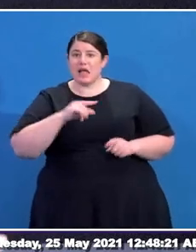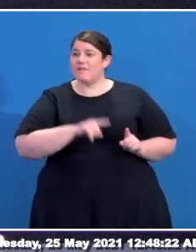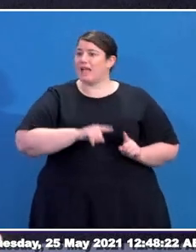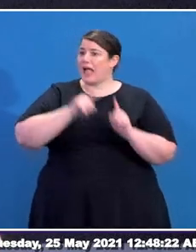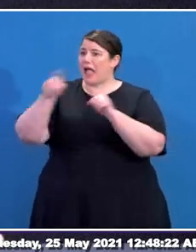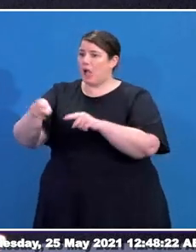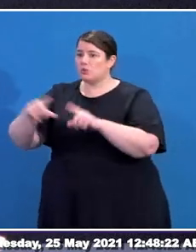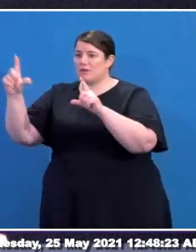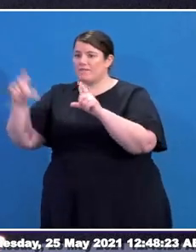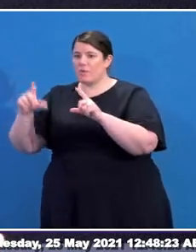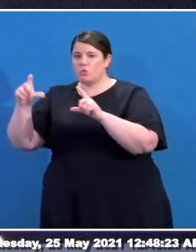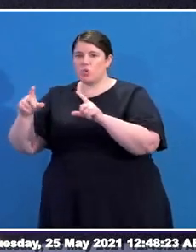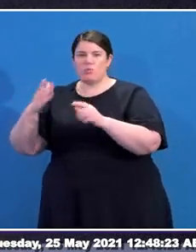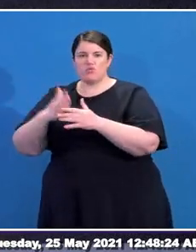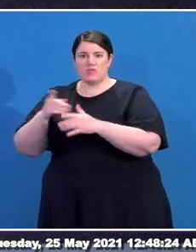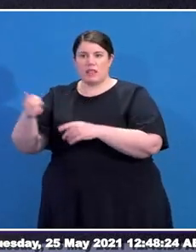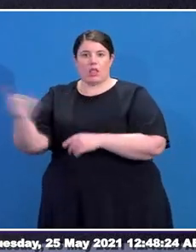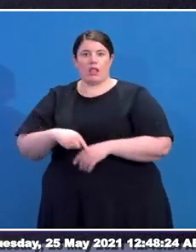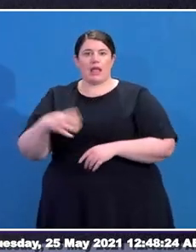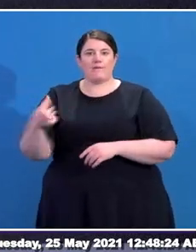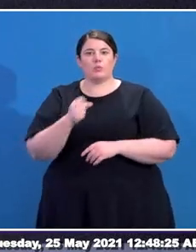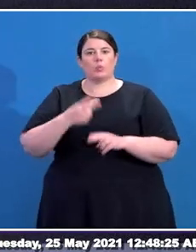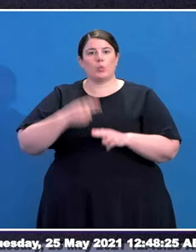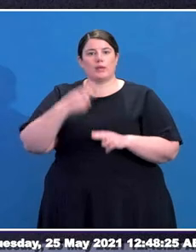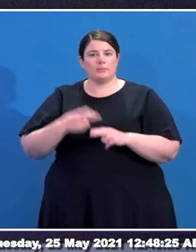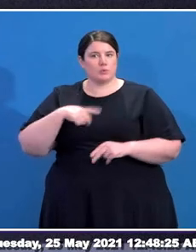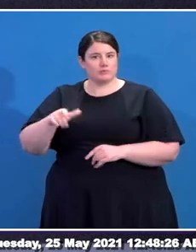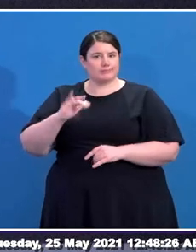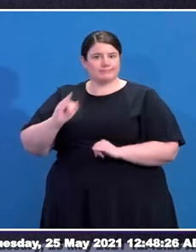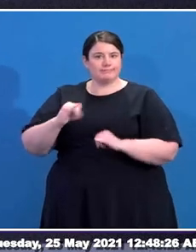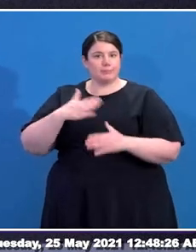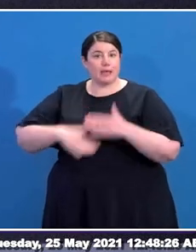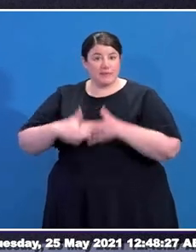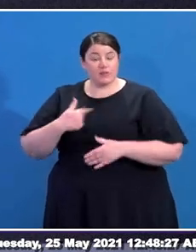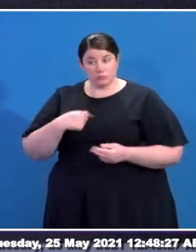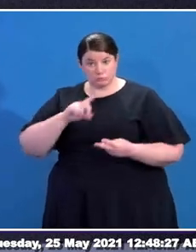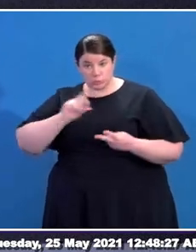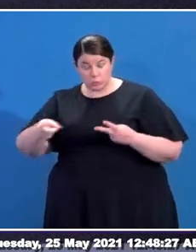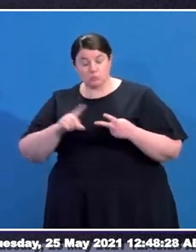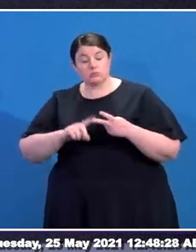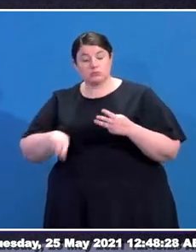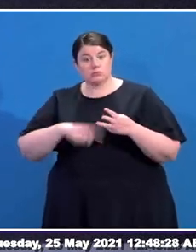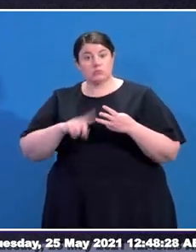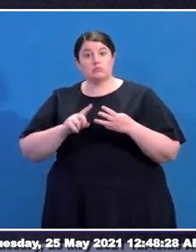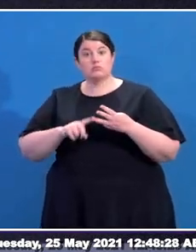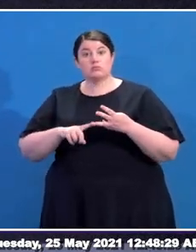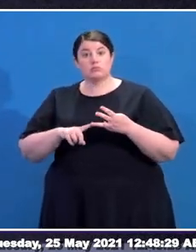even though he didn't; and about obviously about the incident that he